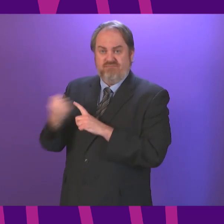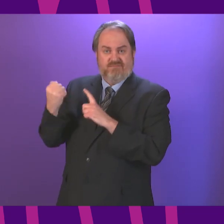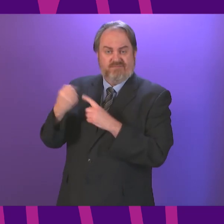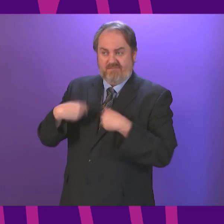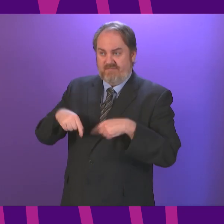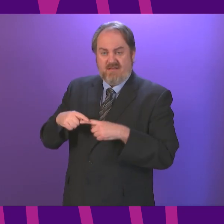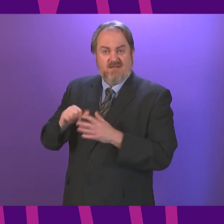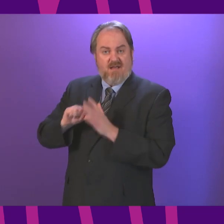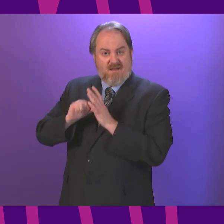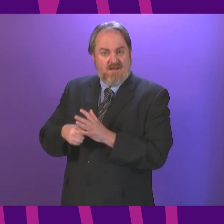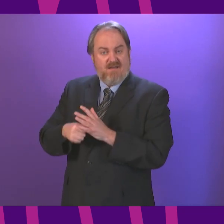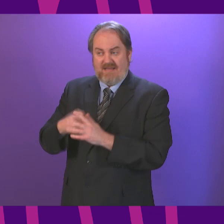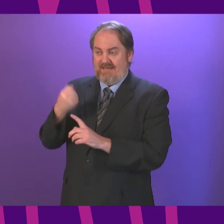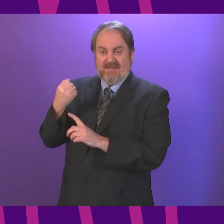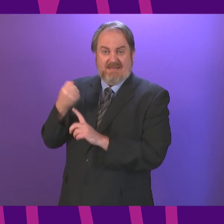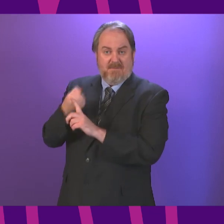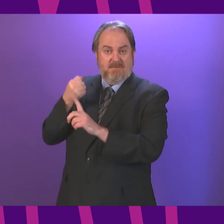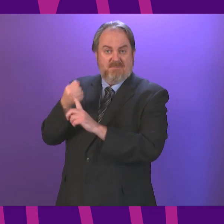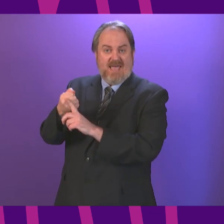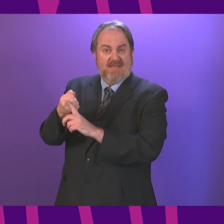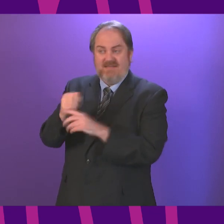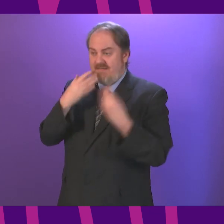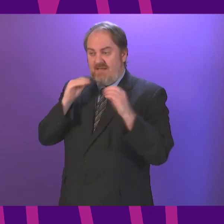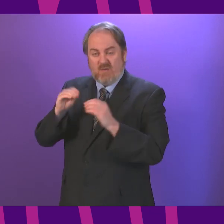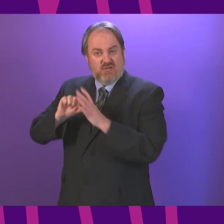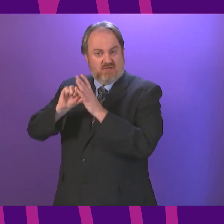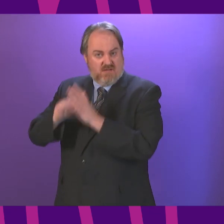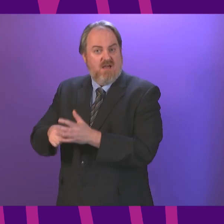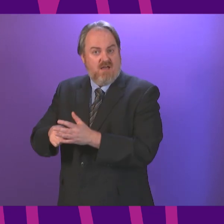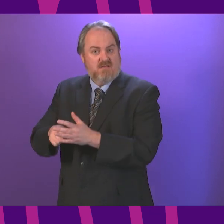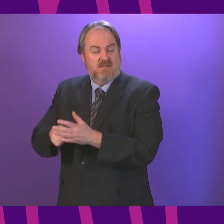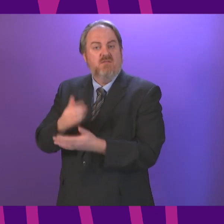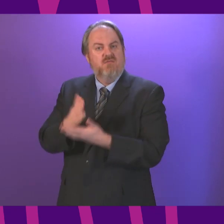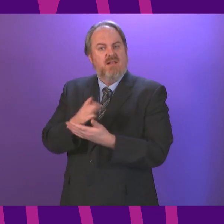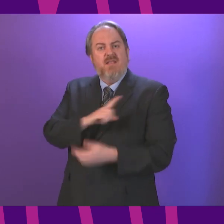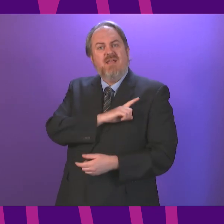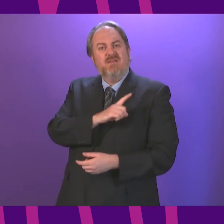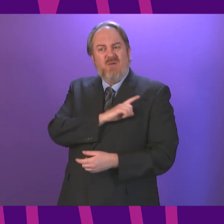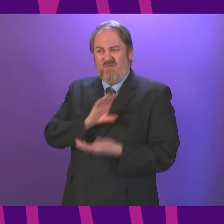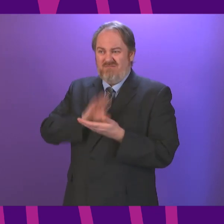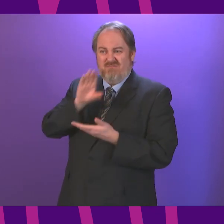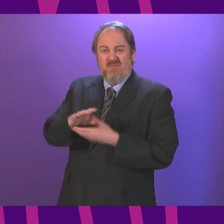focused on dealing with that in the widest sense. We have committed almost £400 million of new